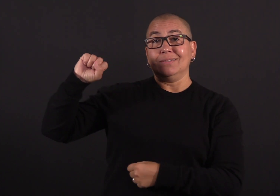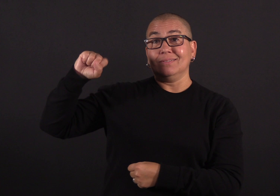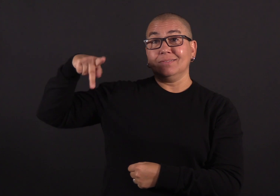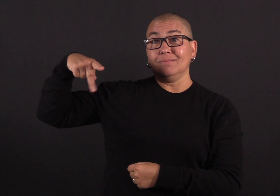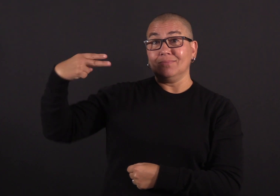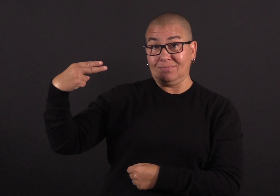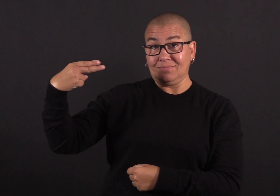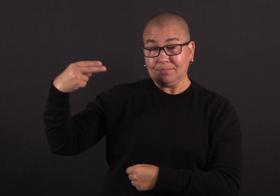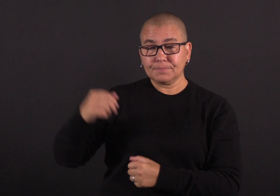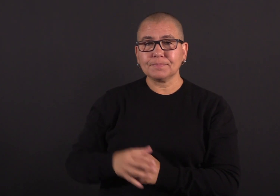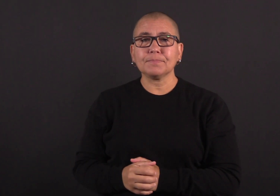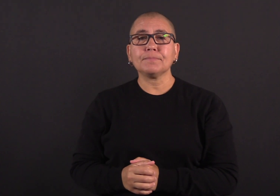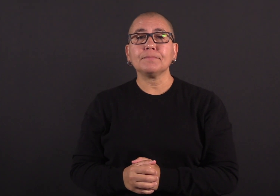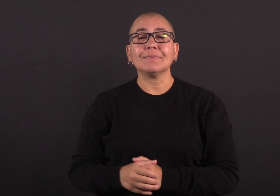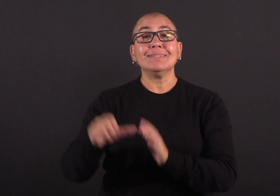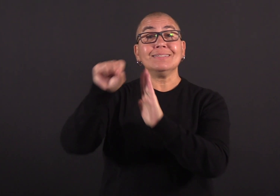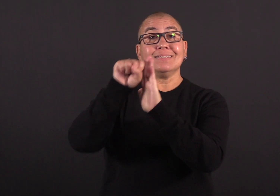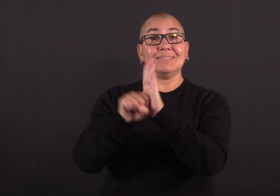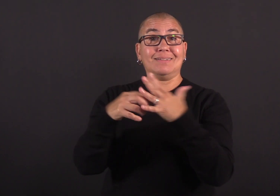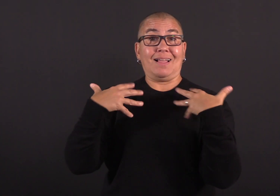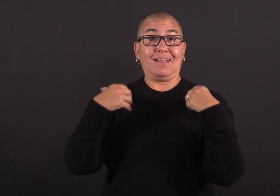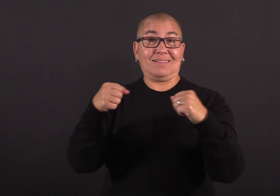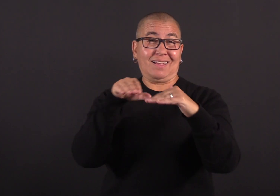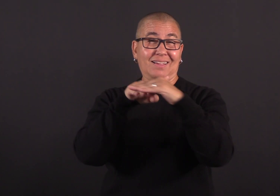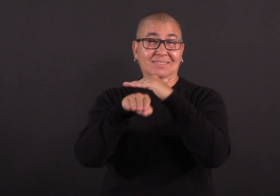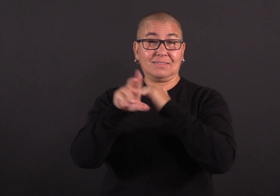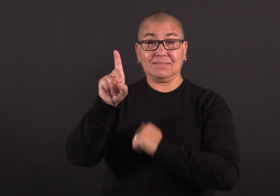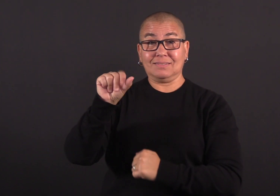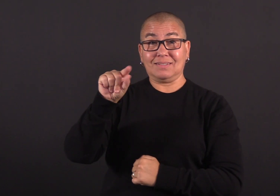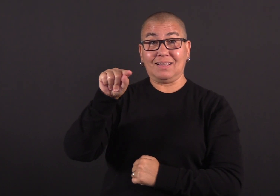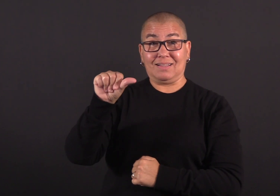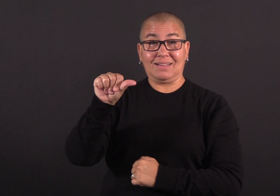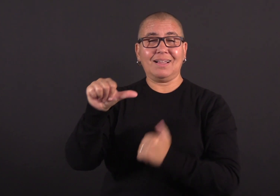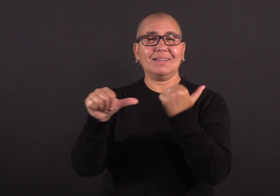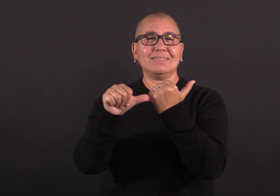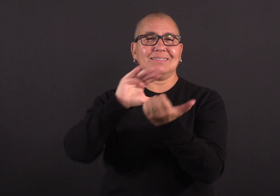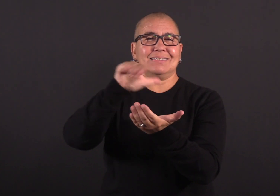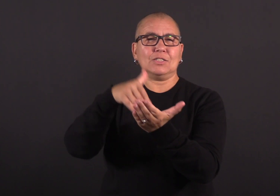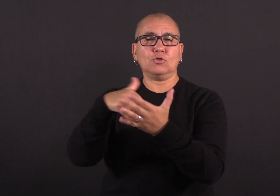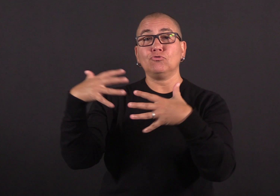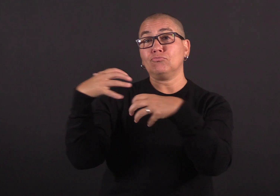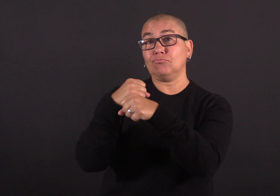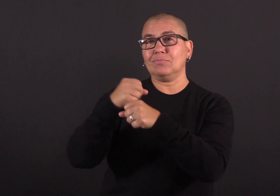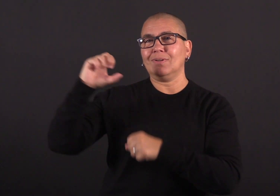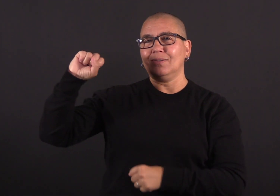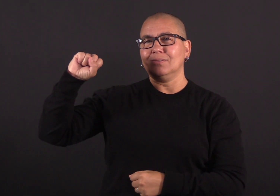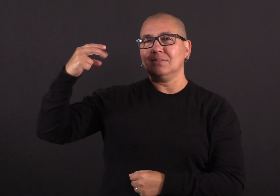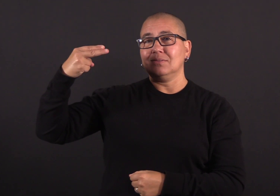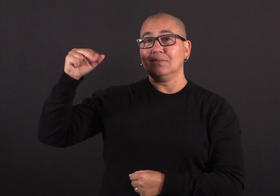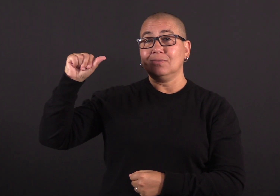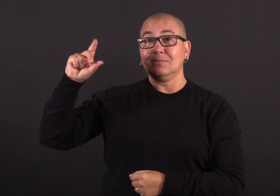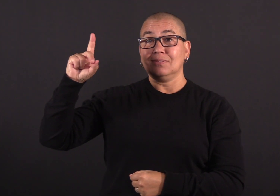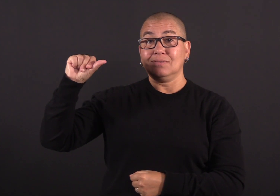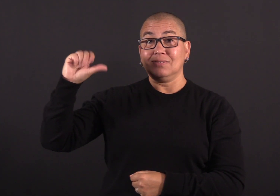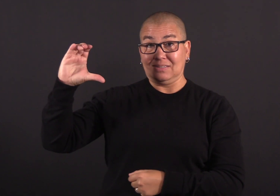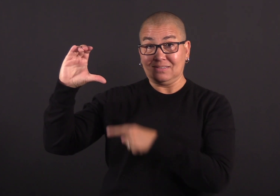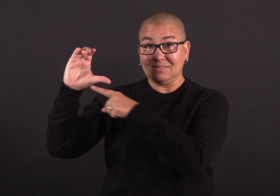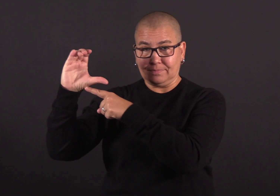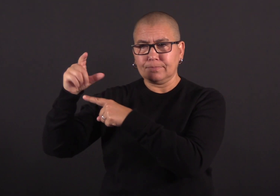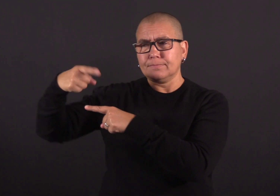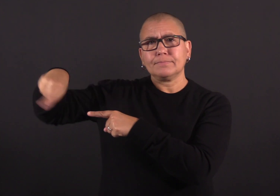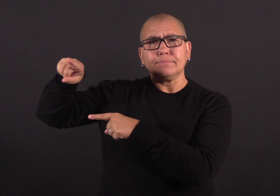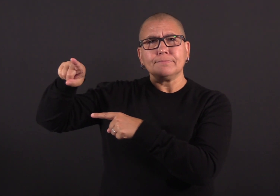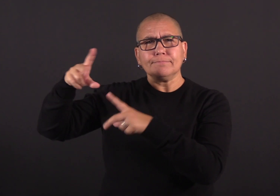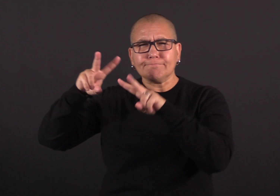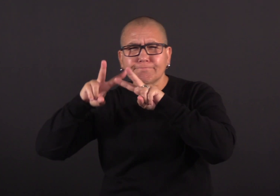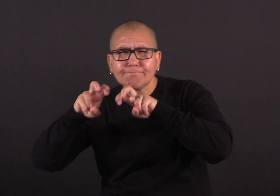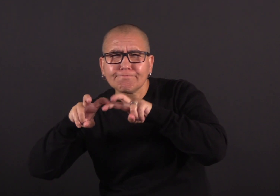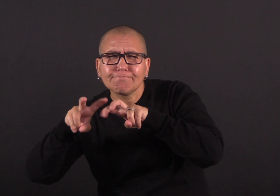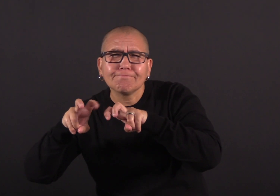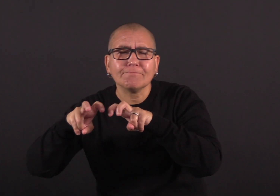Access Data Assistance Center (SHADAC) shows that vaccination rates for some